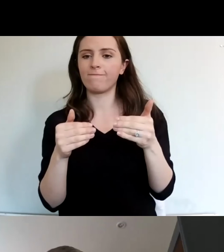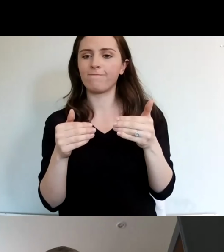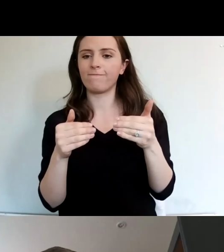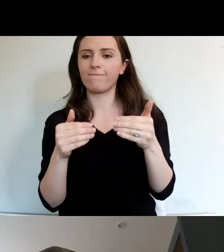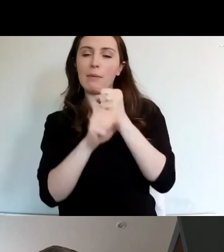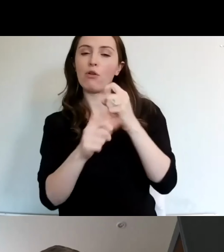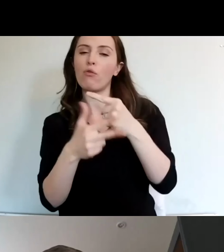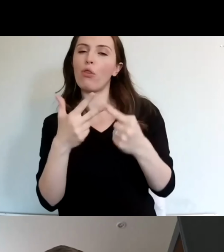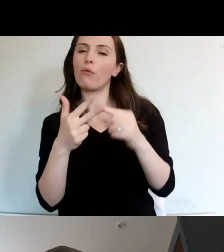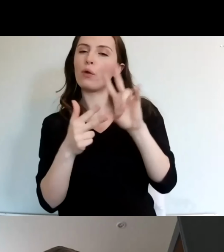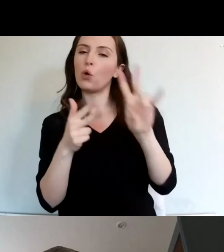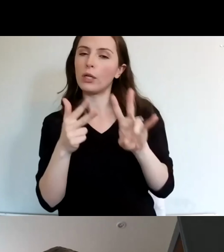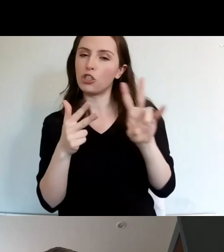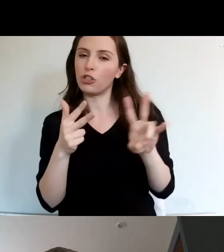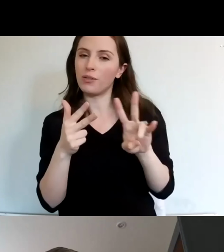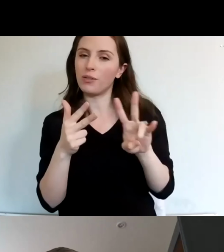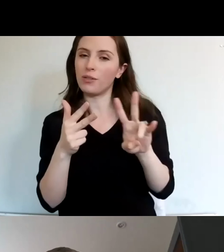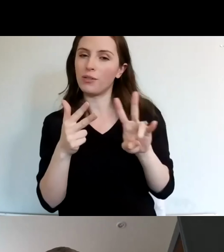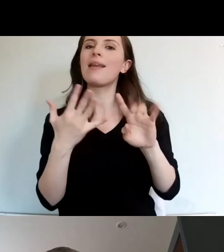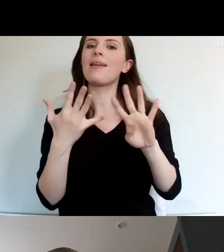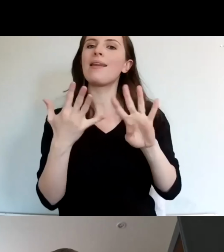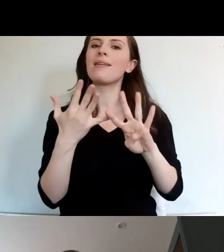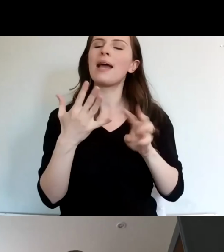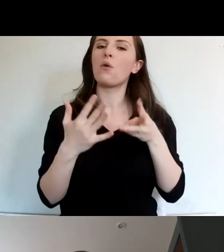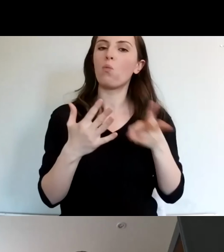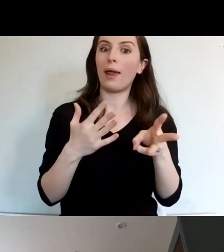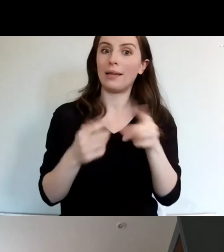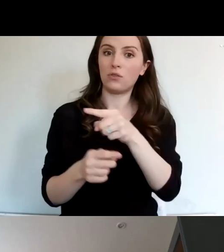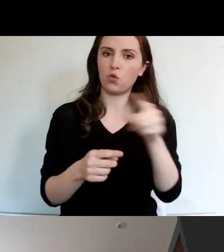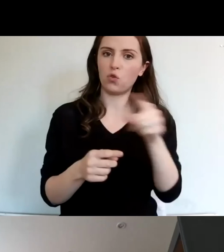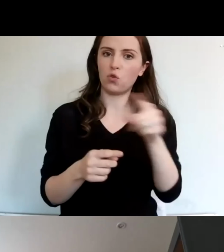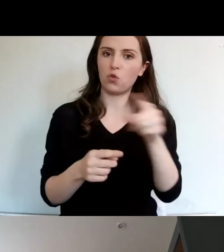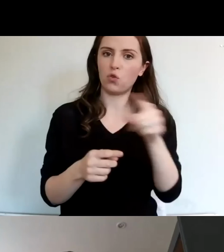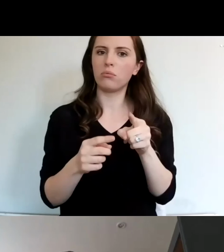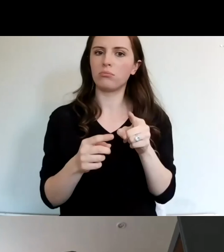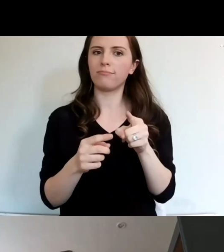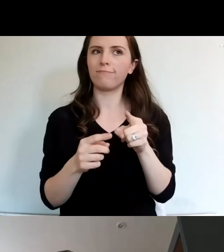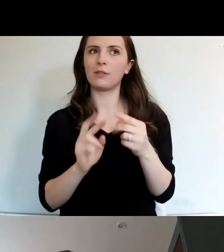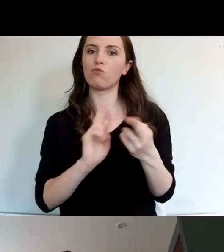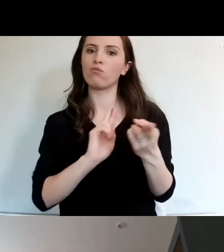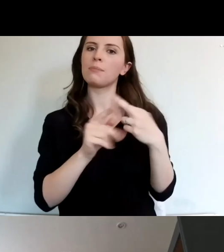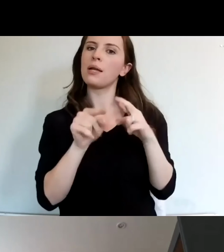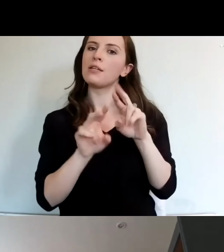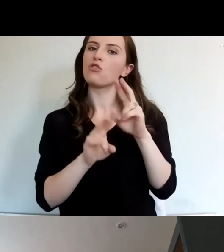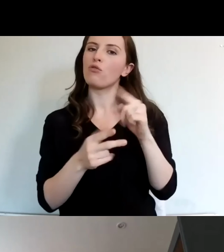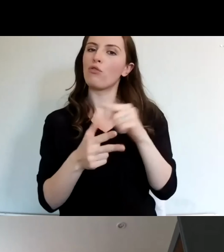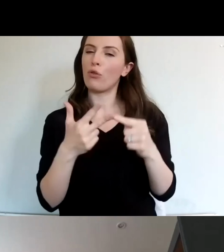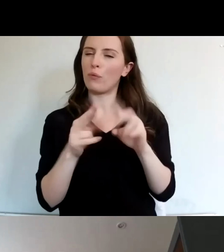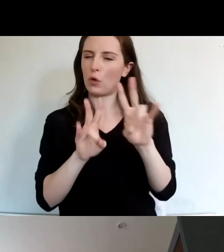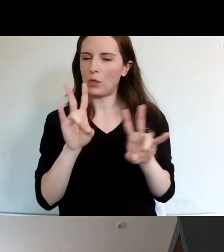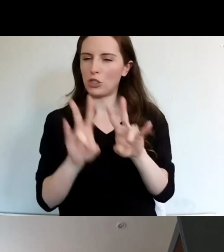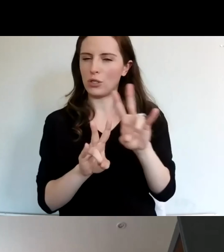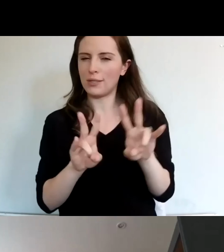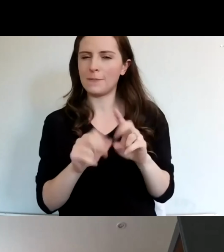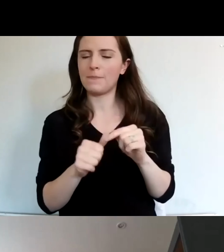but also give you nine ways that you can answer some of those questions. So, the three questions that I'm just going to look at